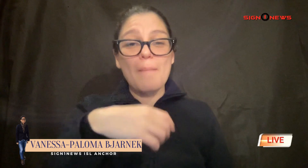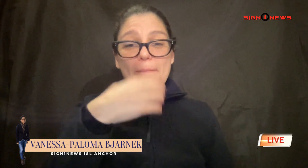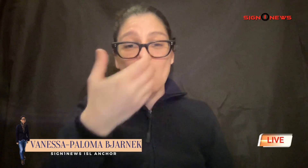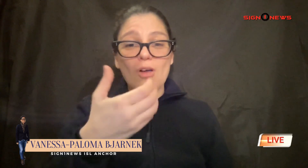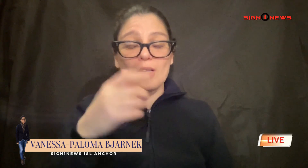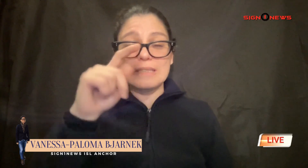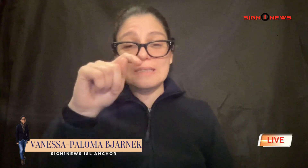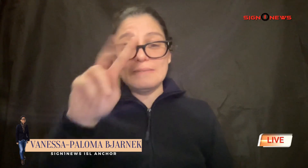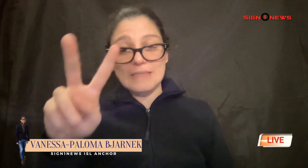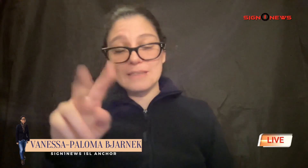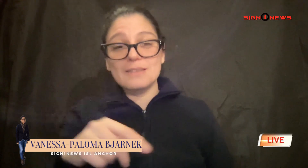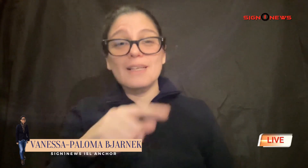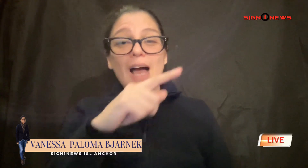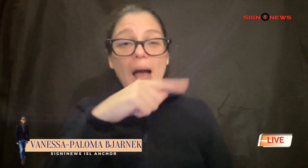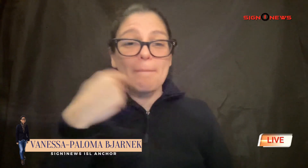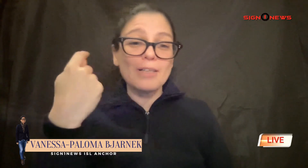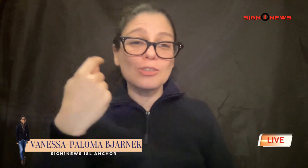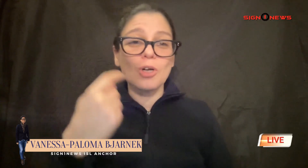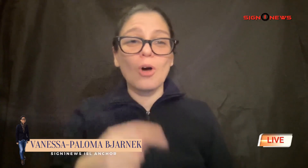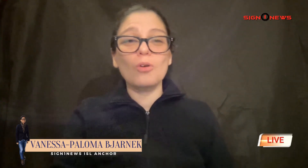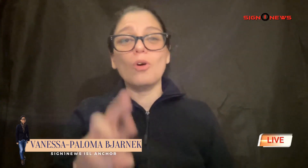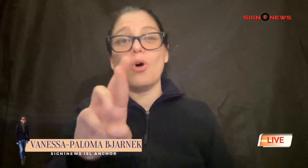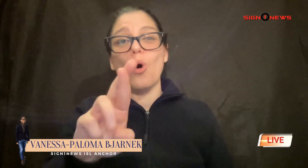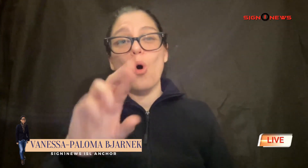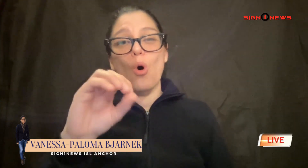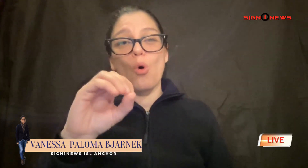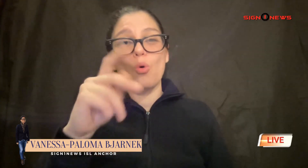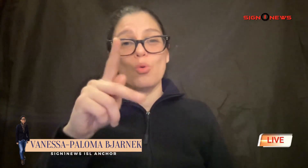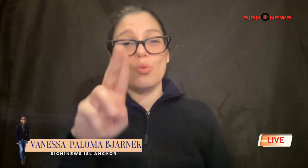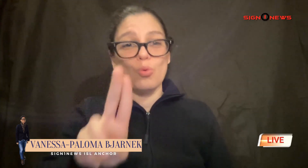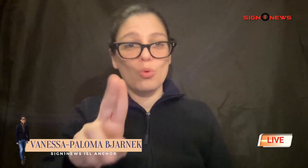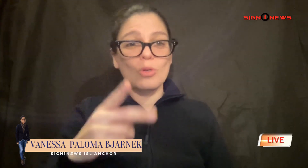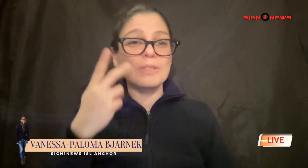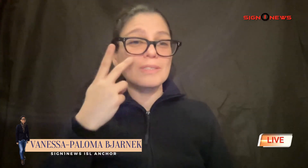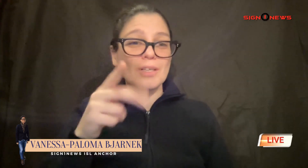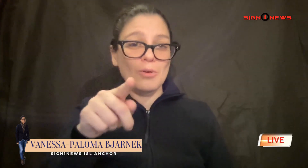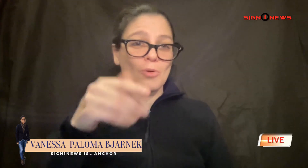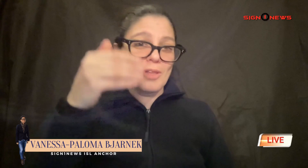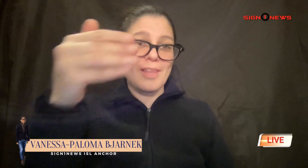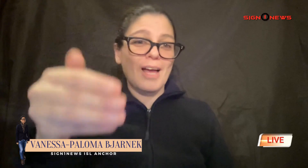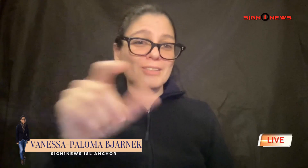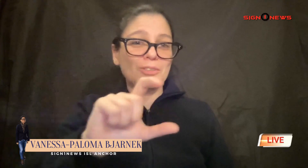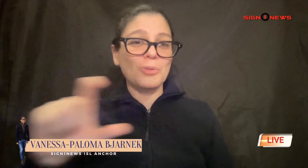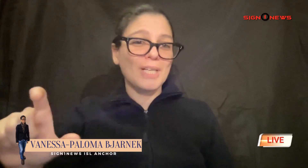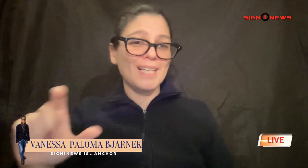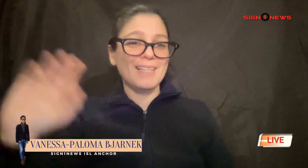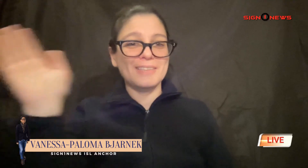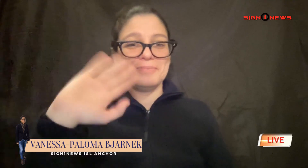you can also watch on Apple TV Amazon and Roku see you next week bye-bye